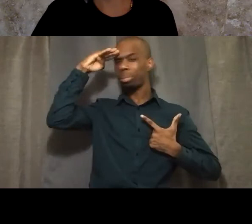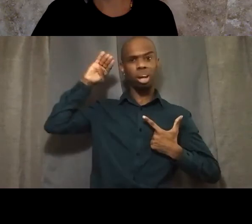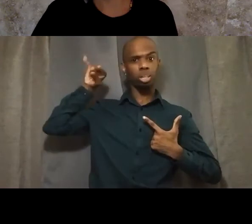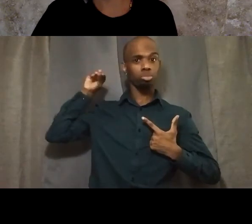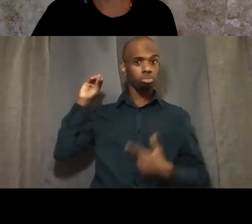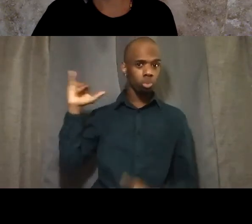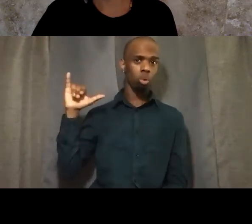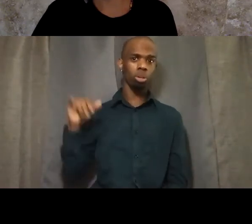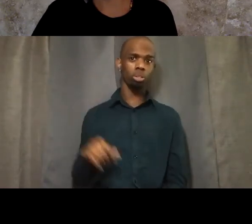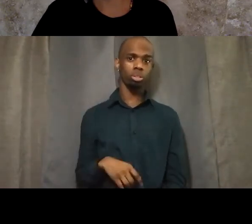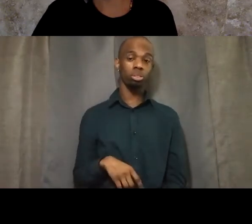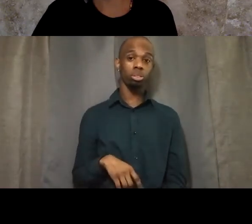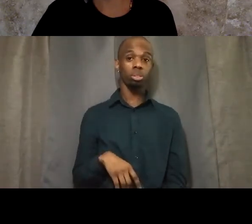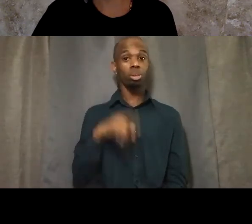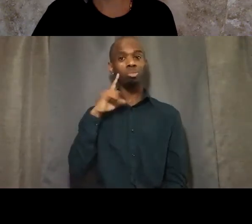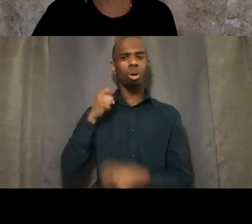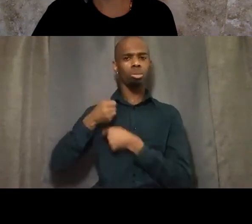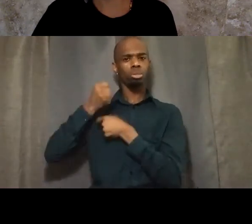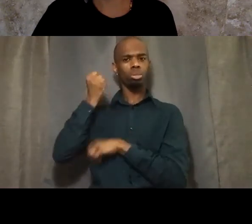from protesting black death, to investing